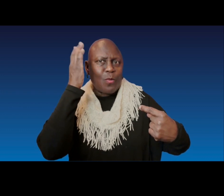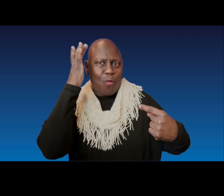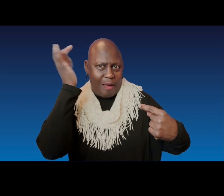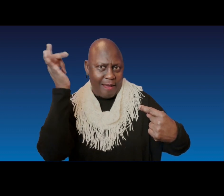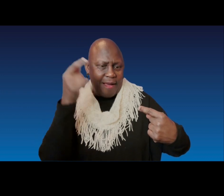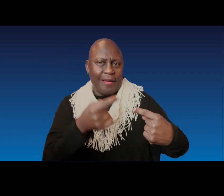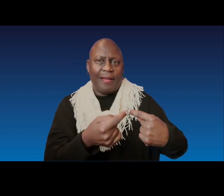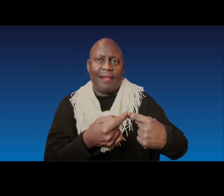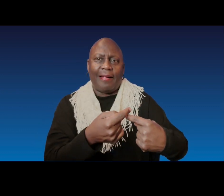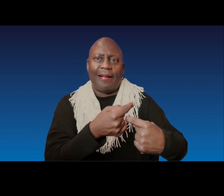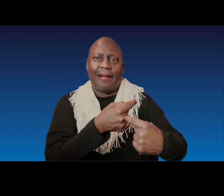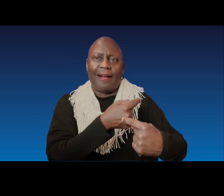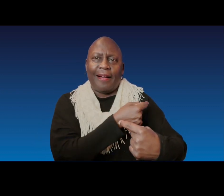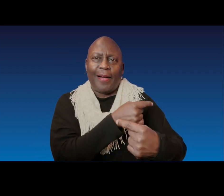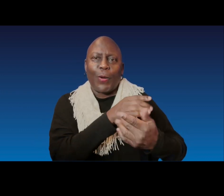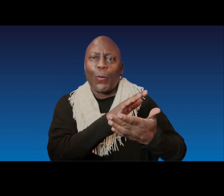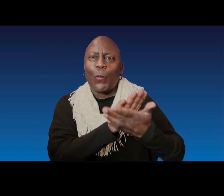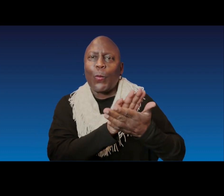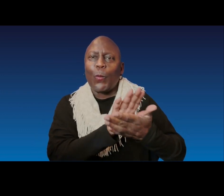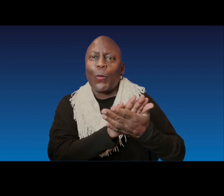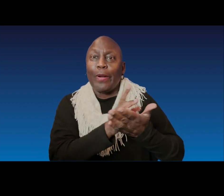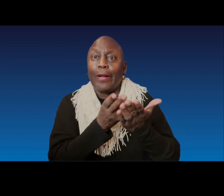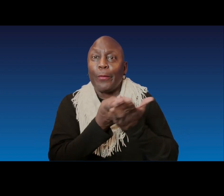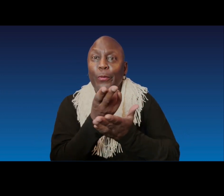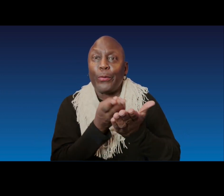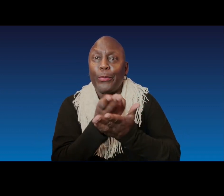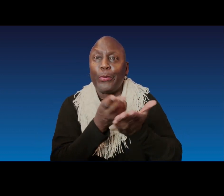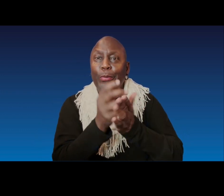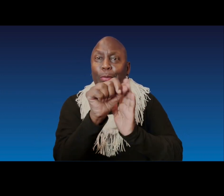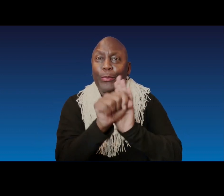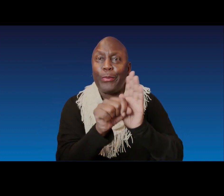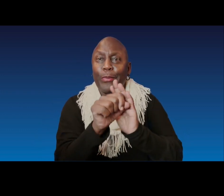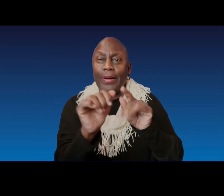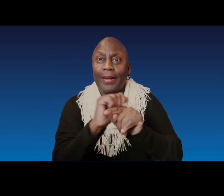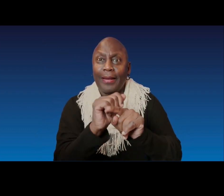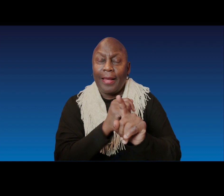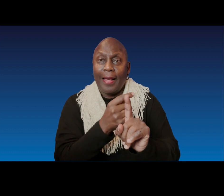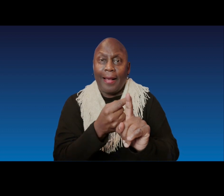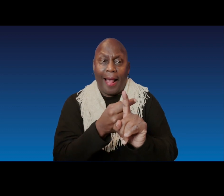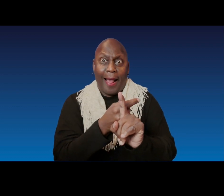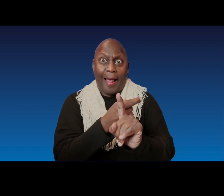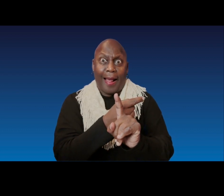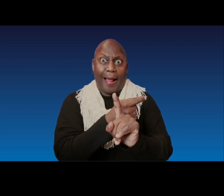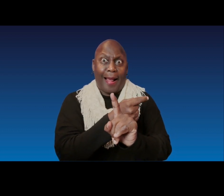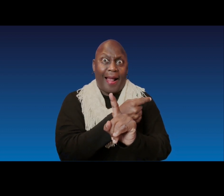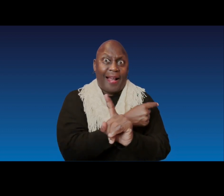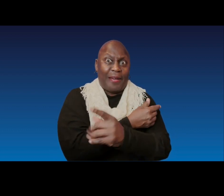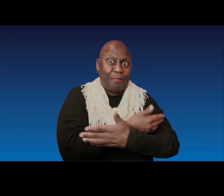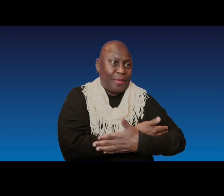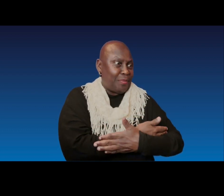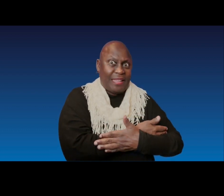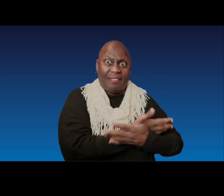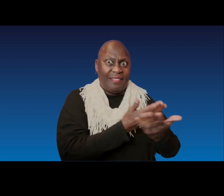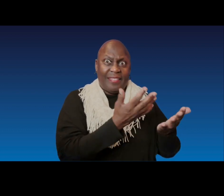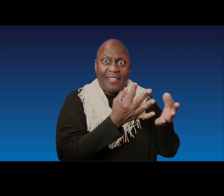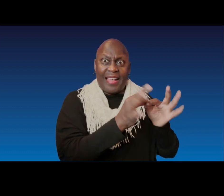if you see someone struggling, you know why? Look at their upbringing and see if they experienced